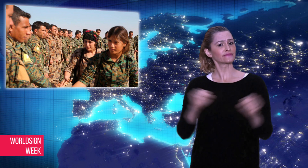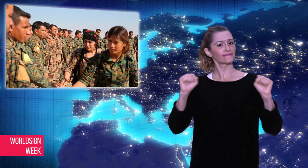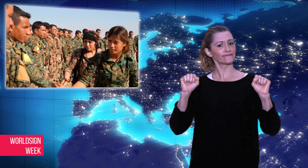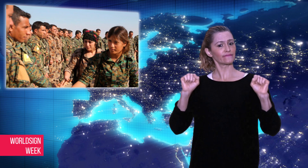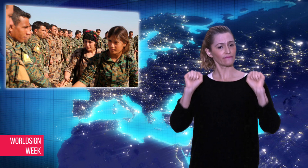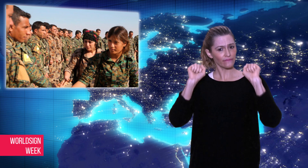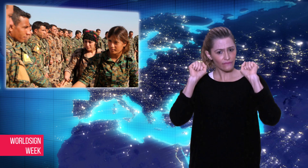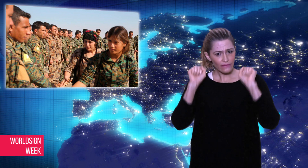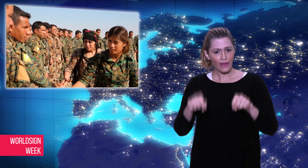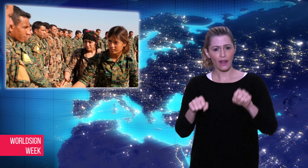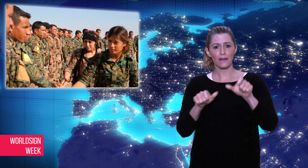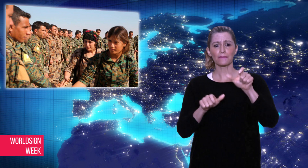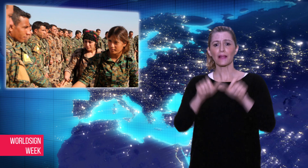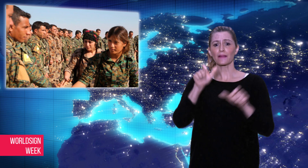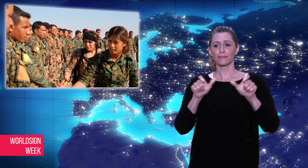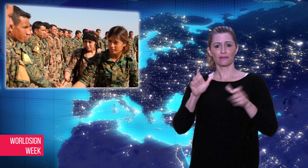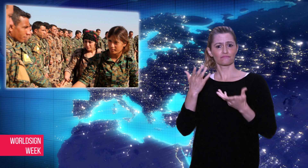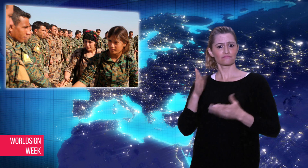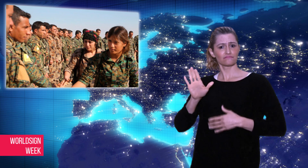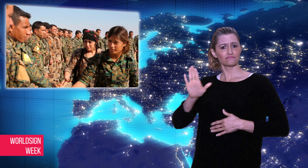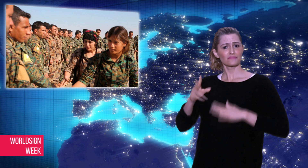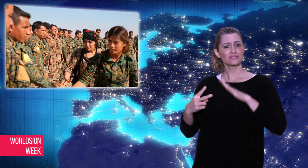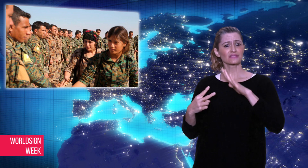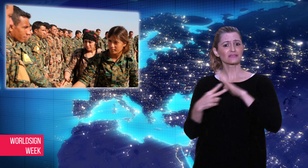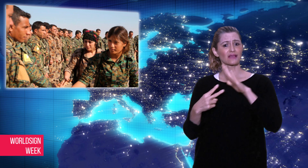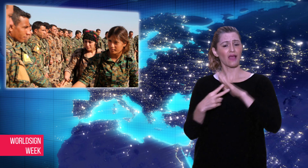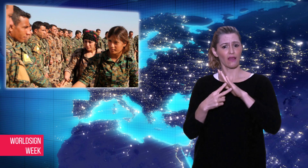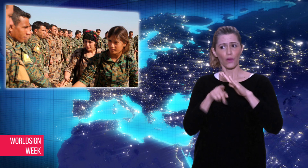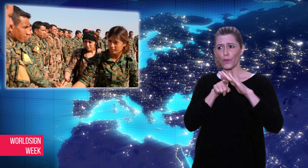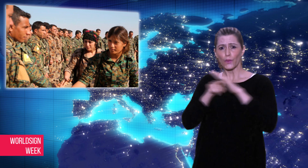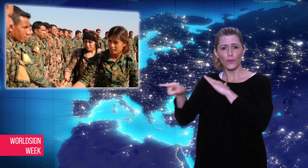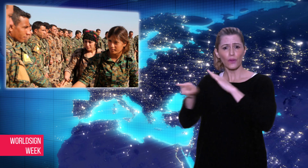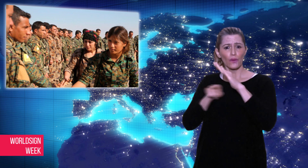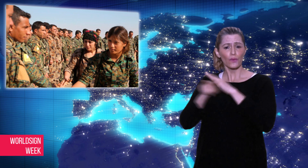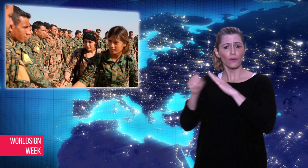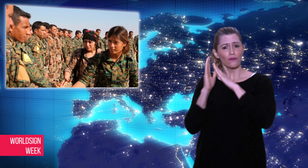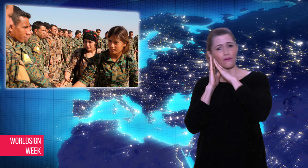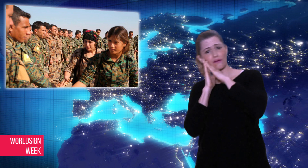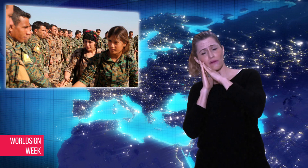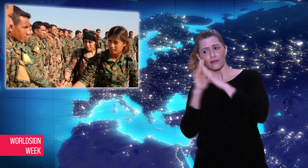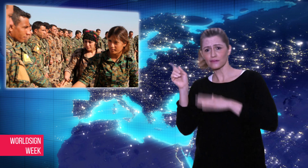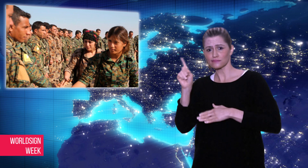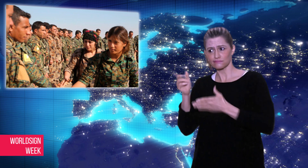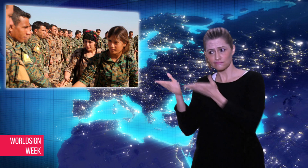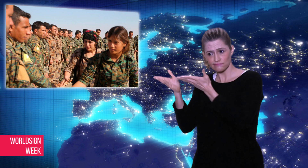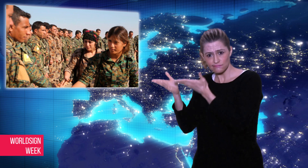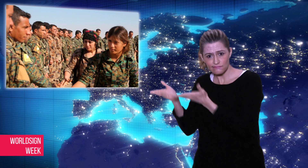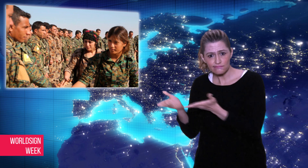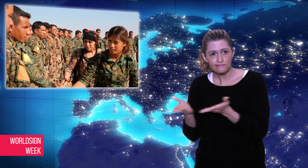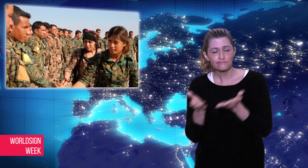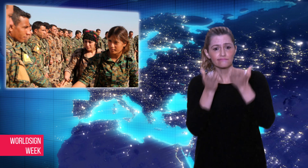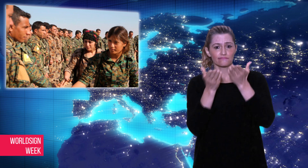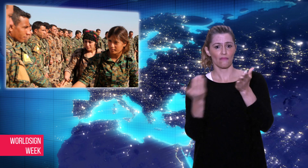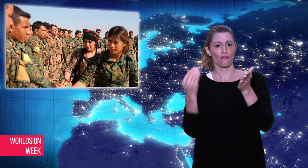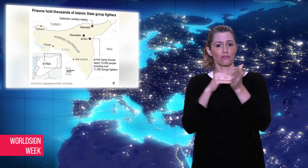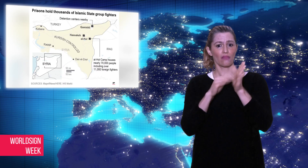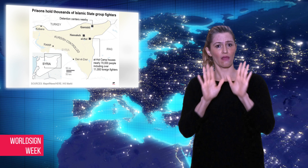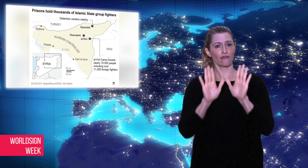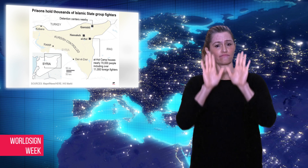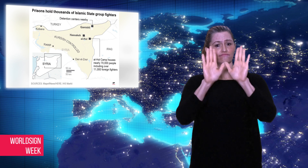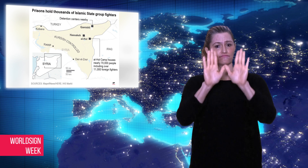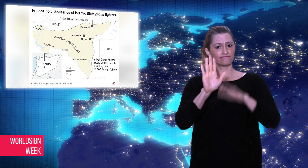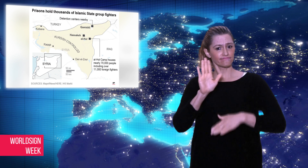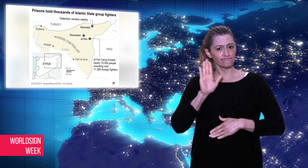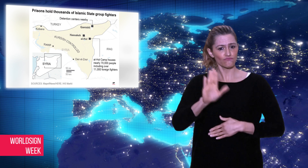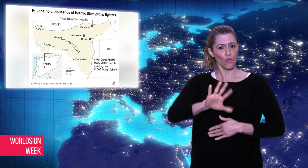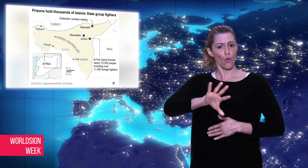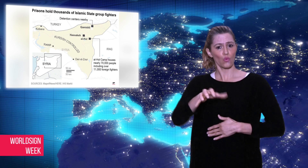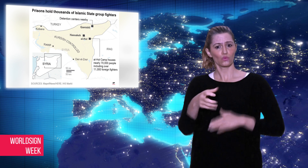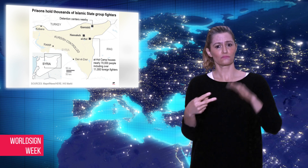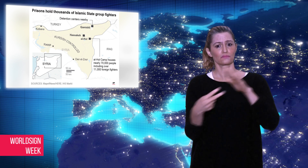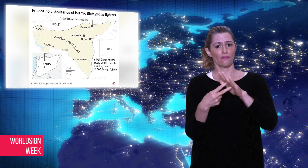Kurds, and to set up a safe zone to resettle Syrian